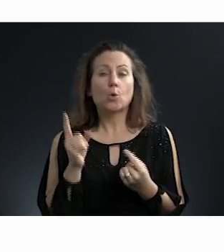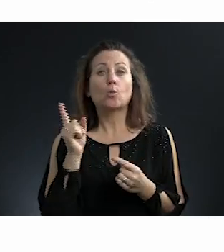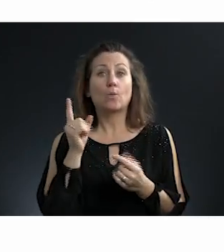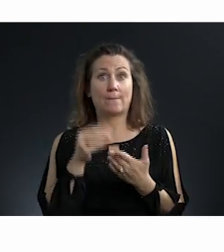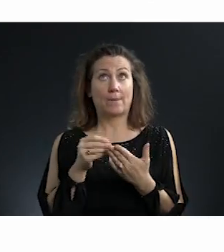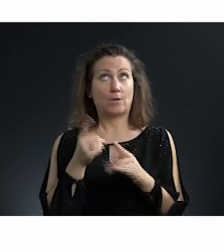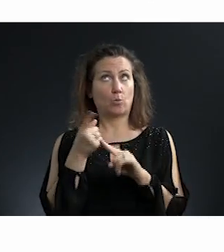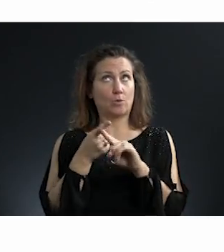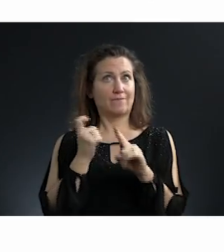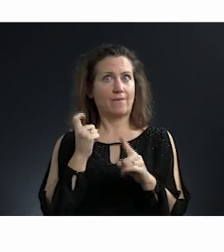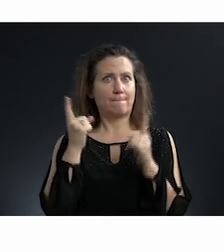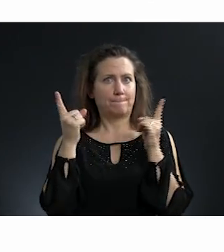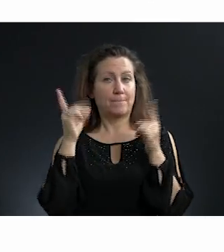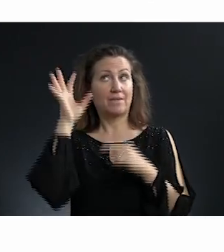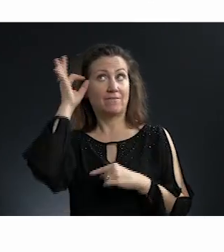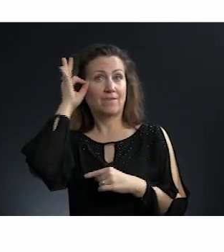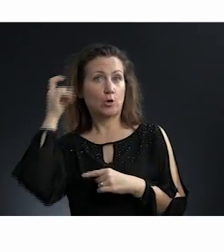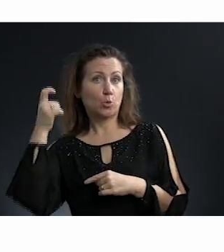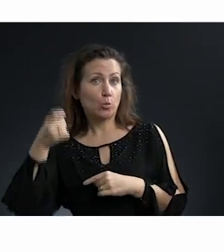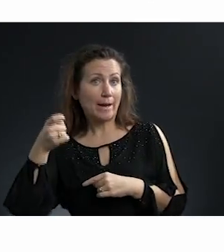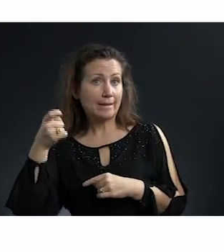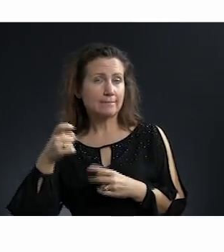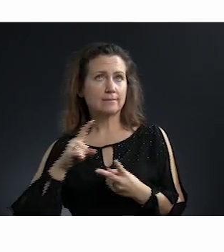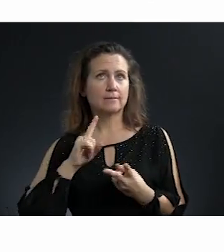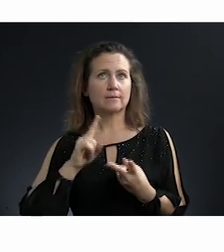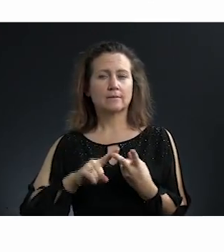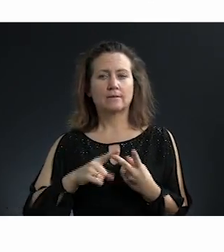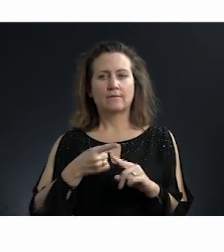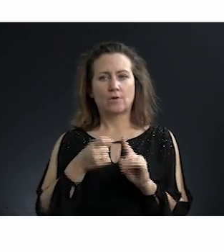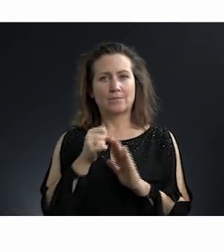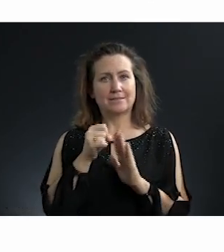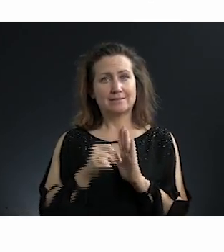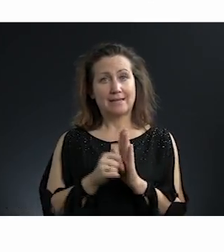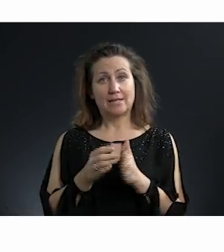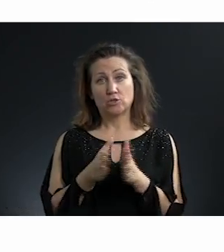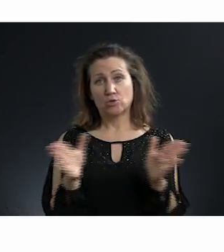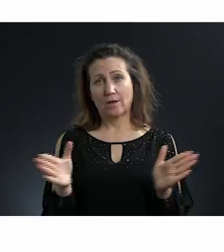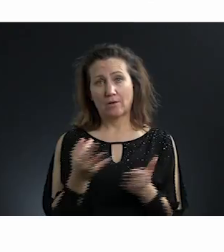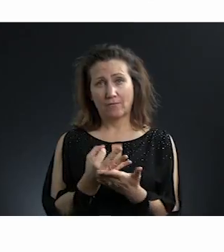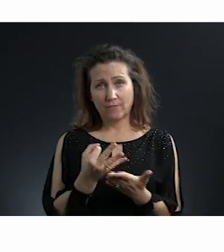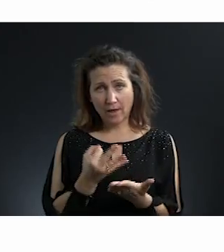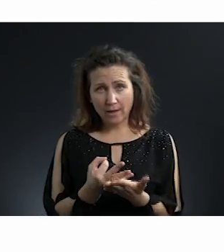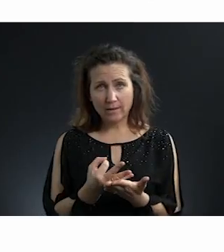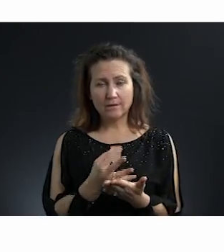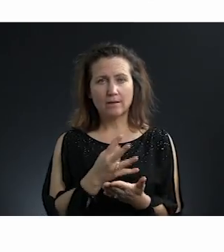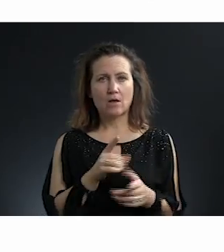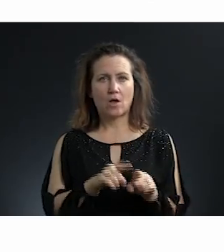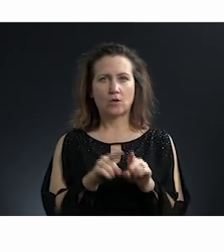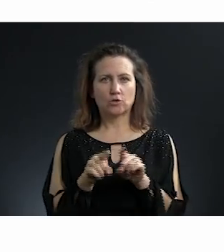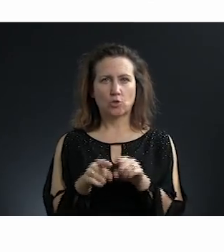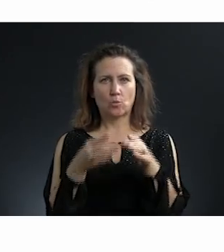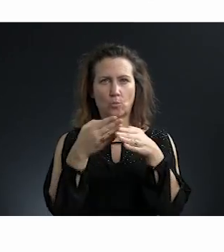Whether it be from our federal grants whether it be from our general fund and also breaking that down into quarters?